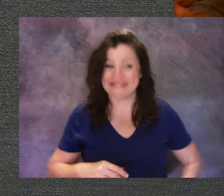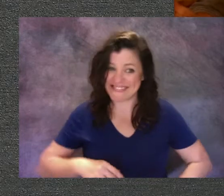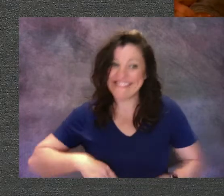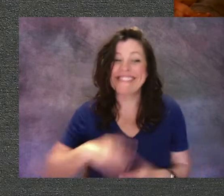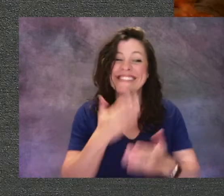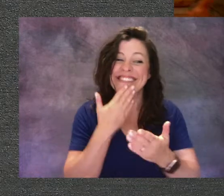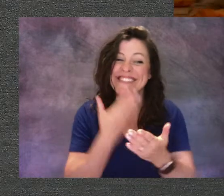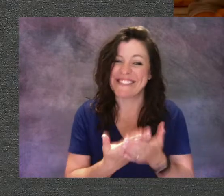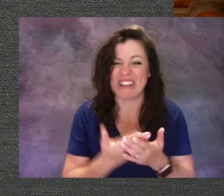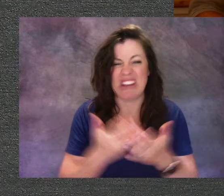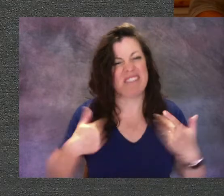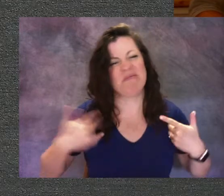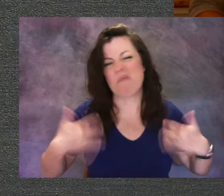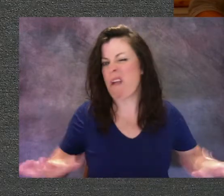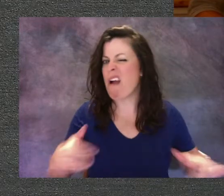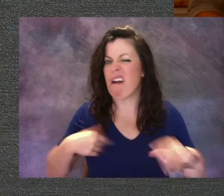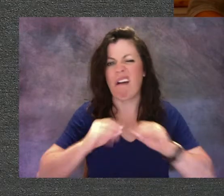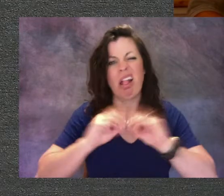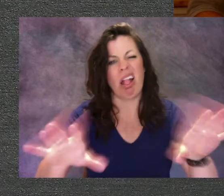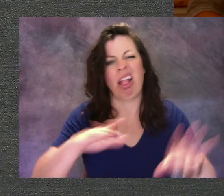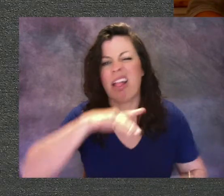You're not sharing your germs, that's a great thing!